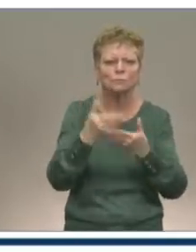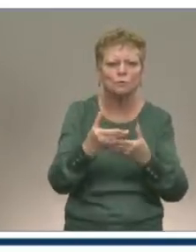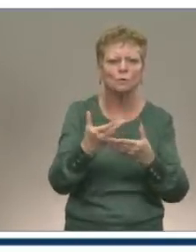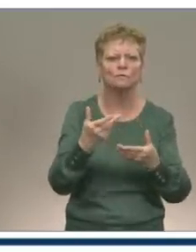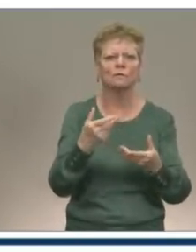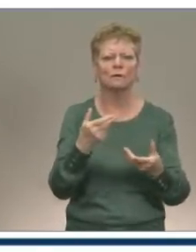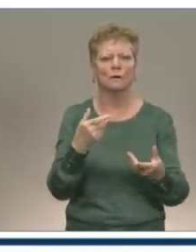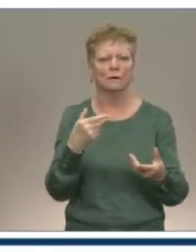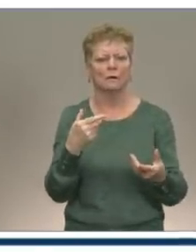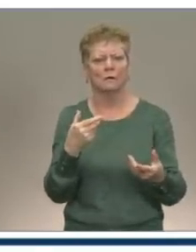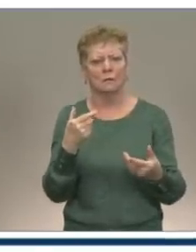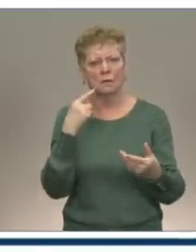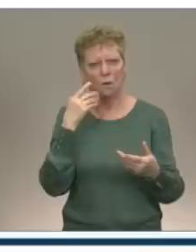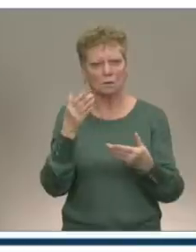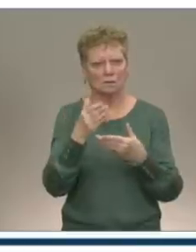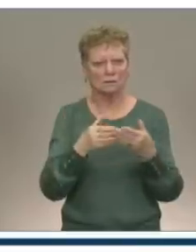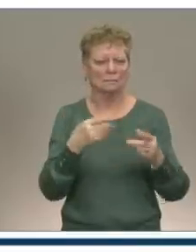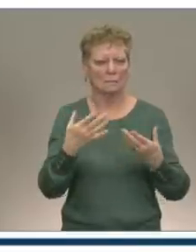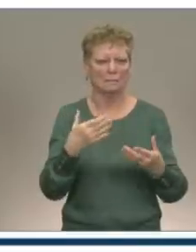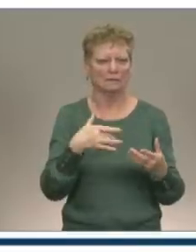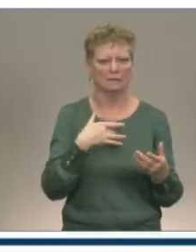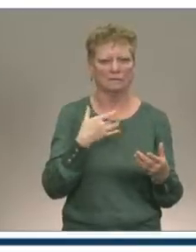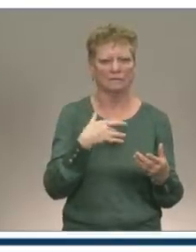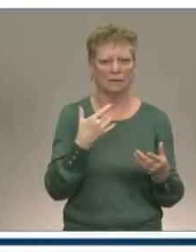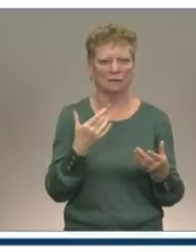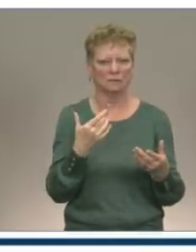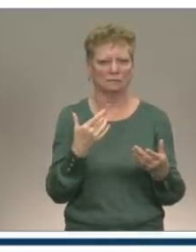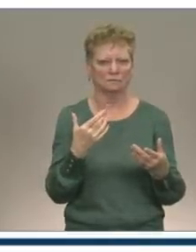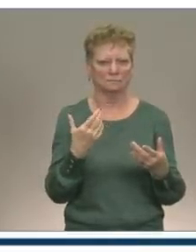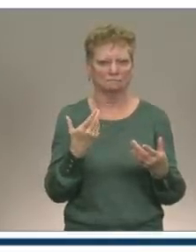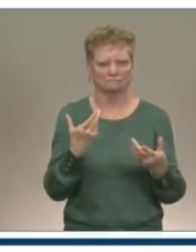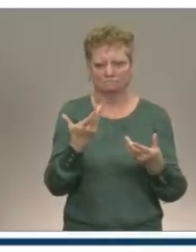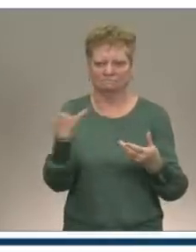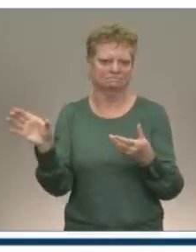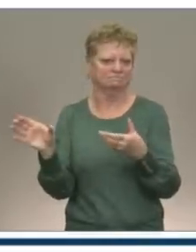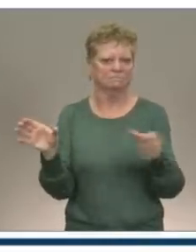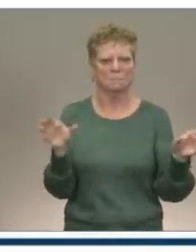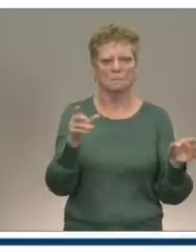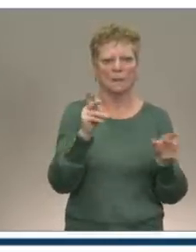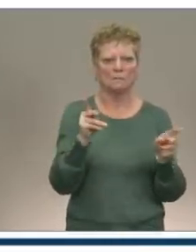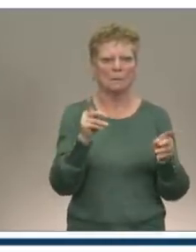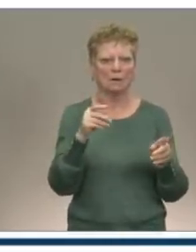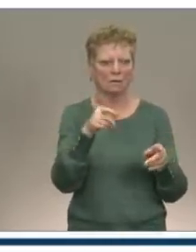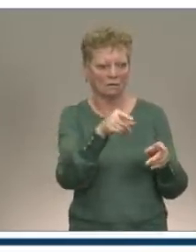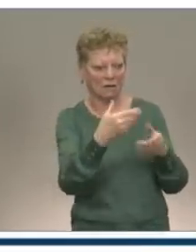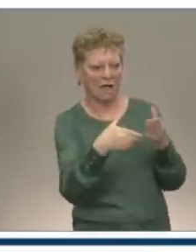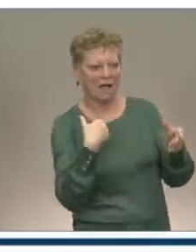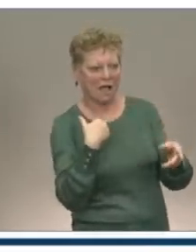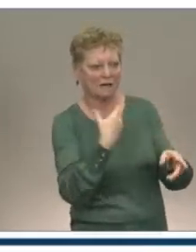a worrying stigmatization and segregation of a segment of the nova scotia population for instance